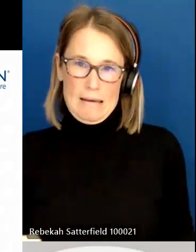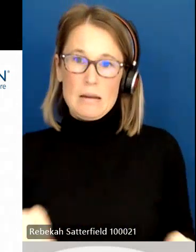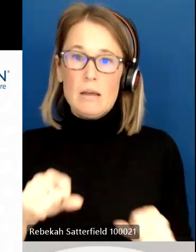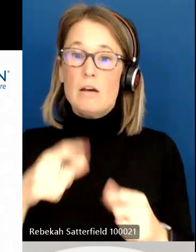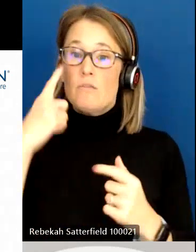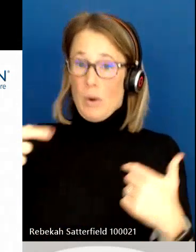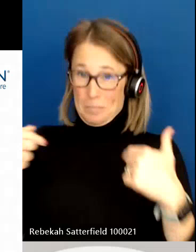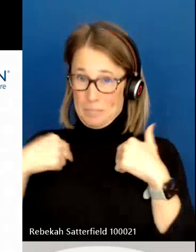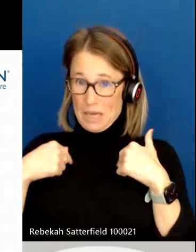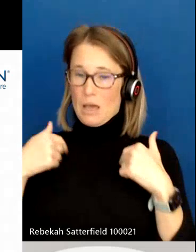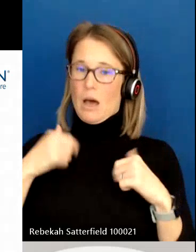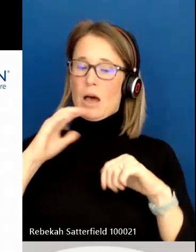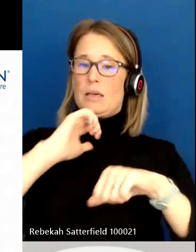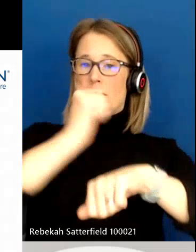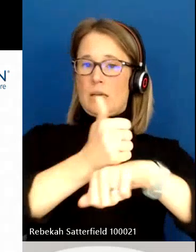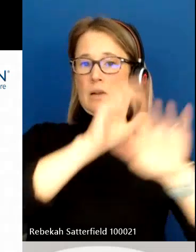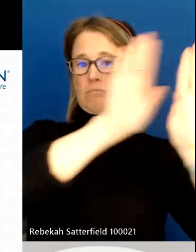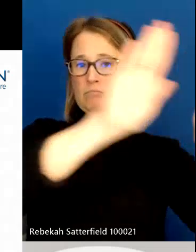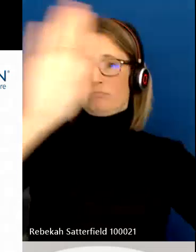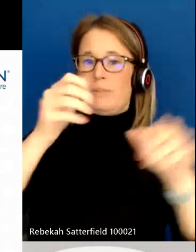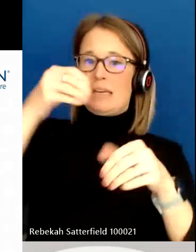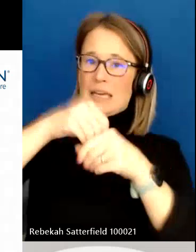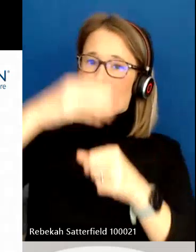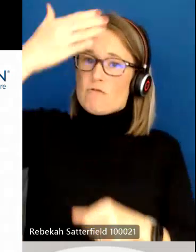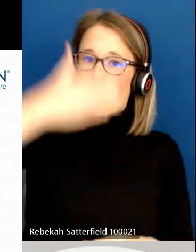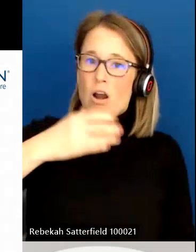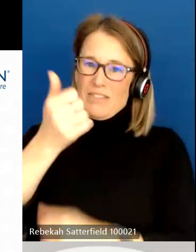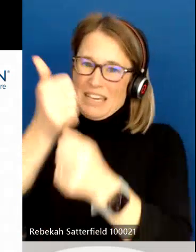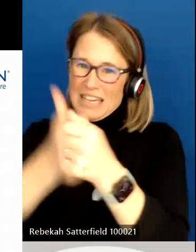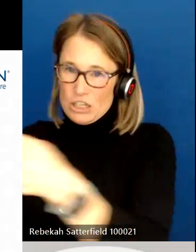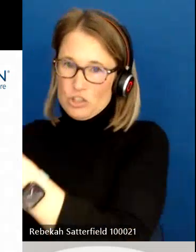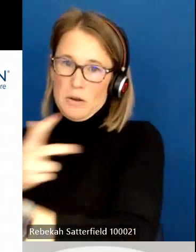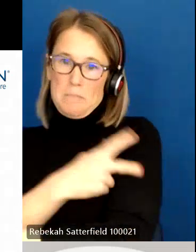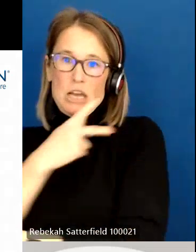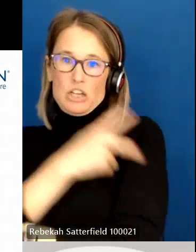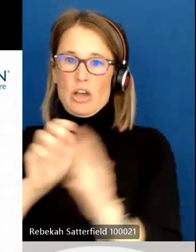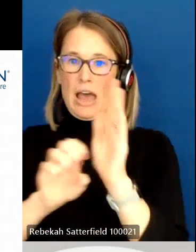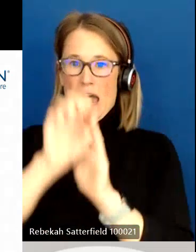in front of every patient elevator so if a patient was going to use an elevator as soon as they